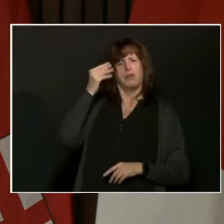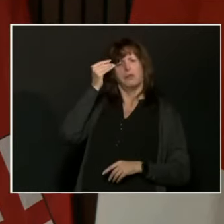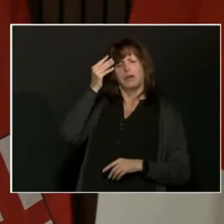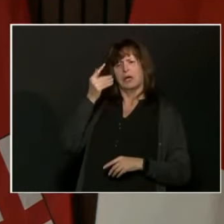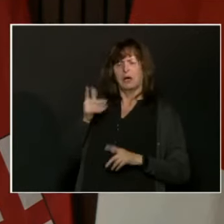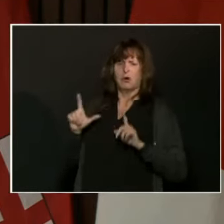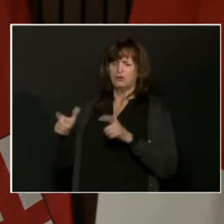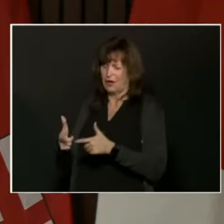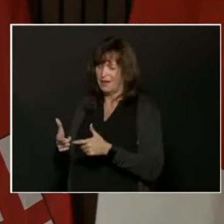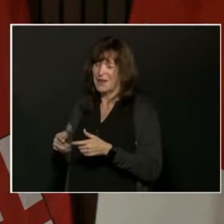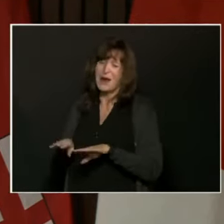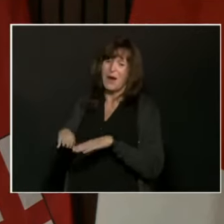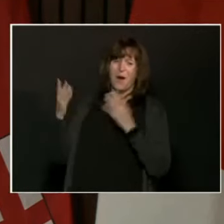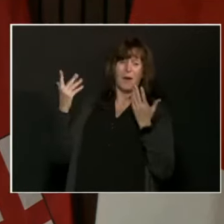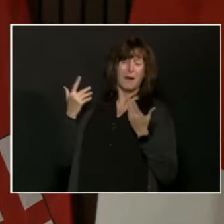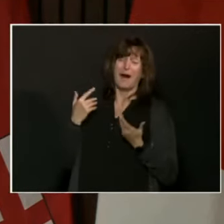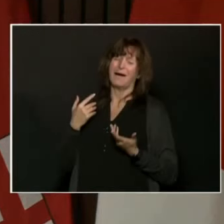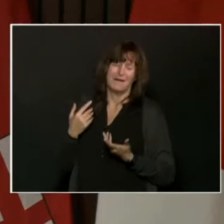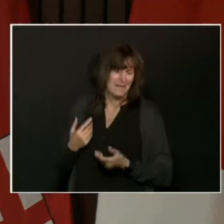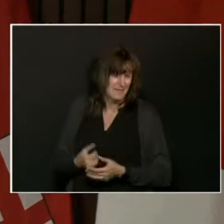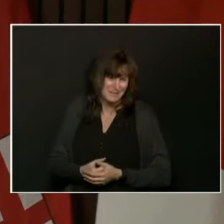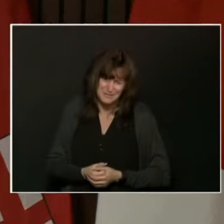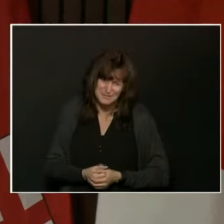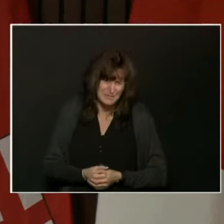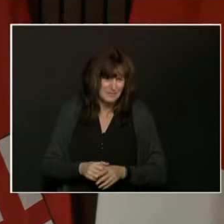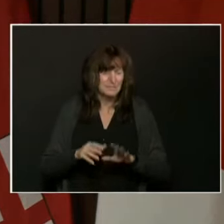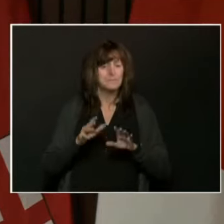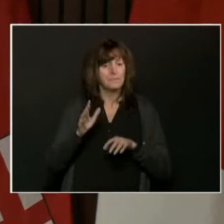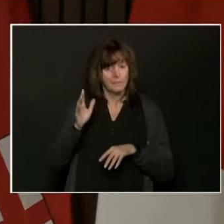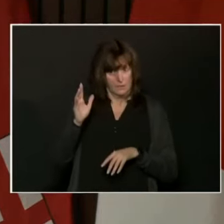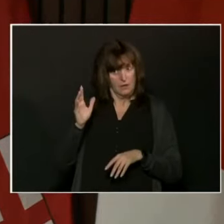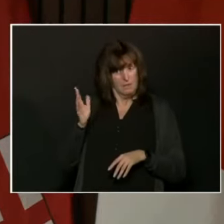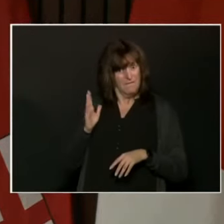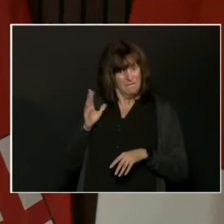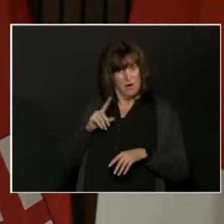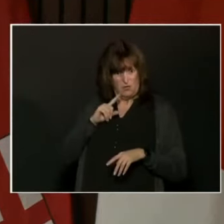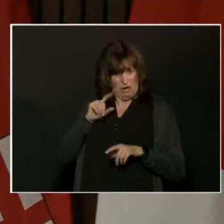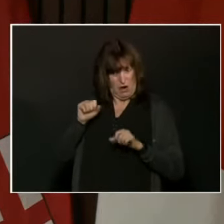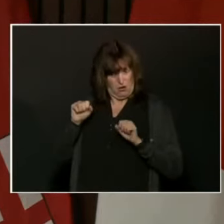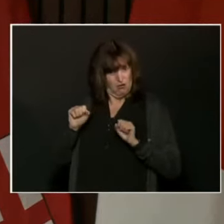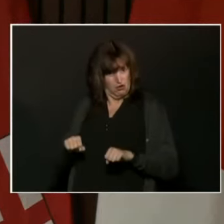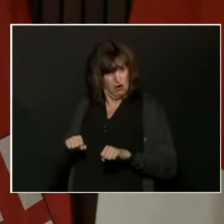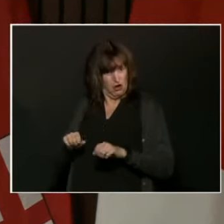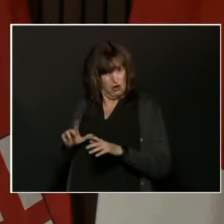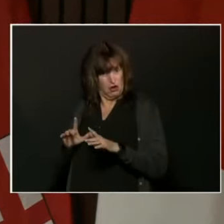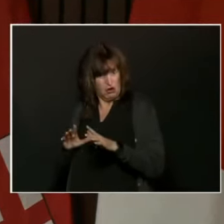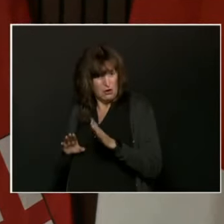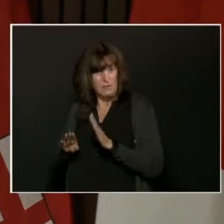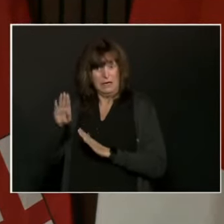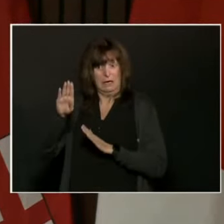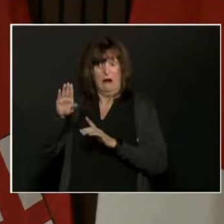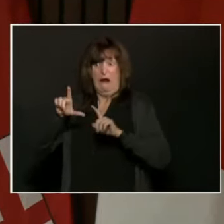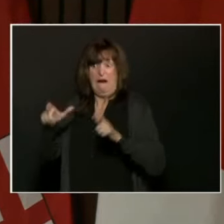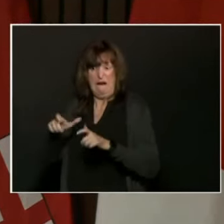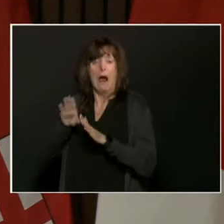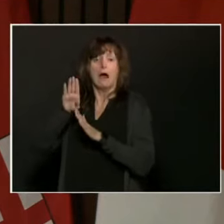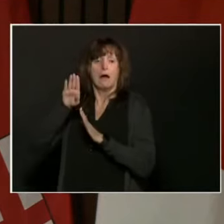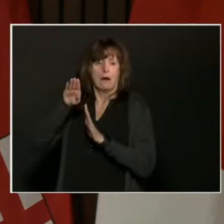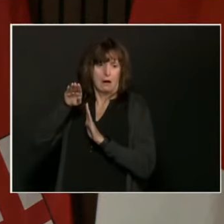THEY DON'T HAVE THAT SORT OF AN IMPACT PUTTING RESTRICTIONS IN,